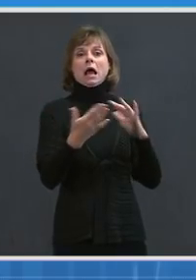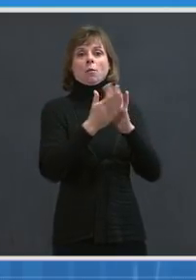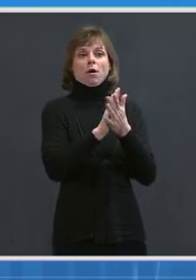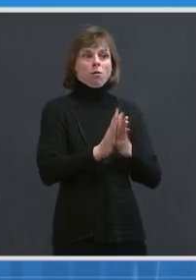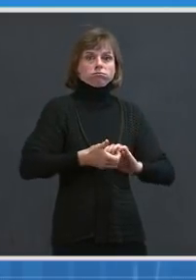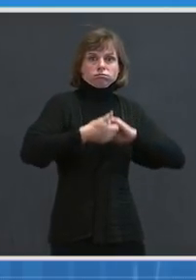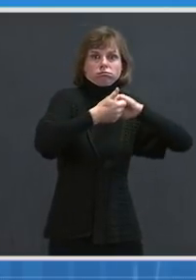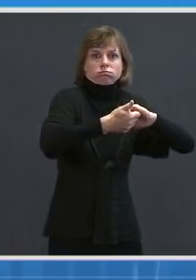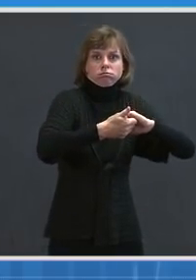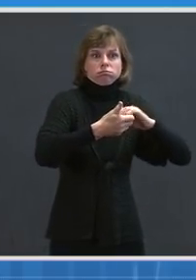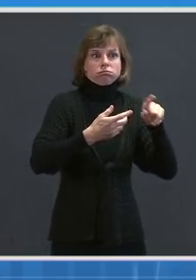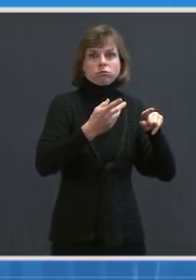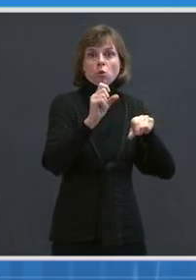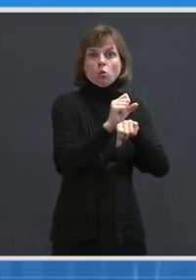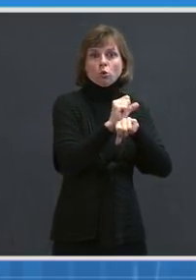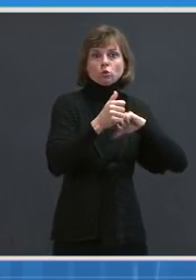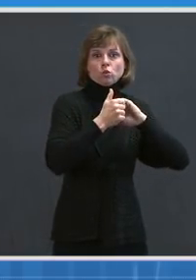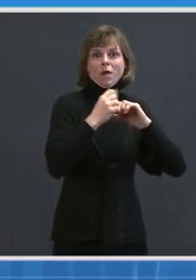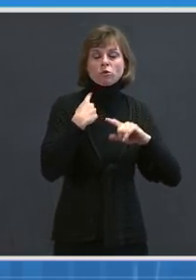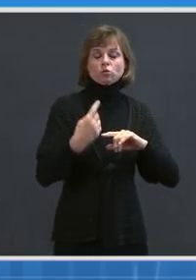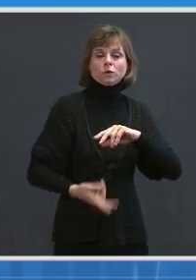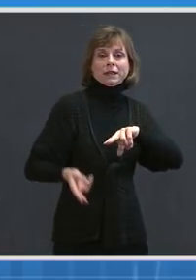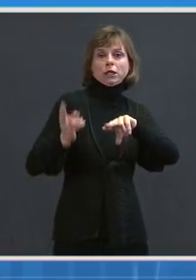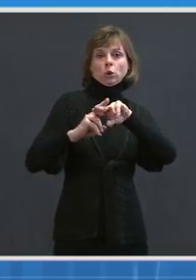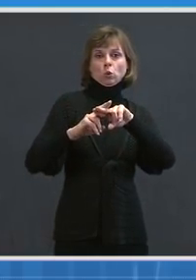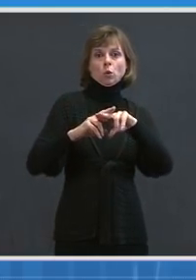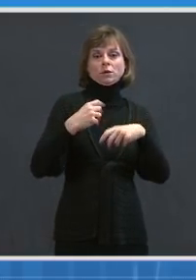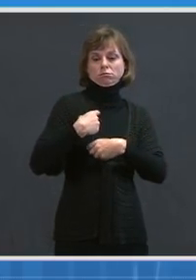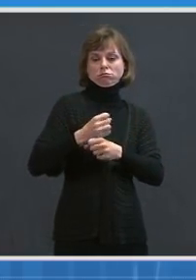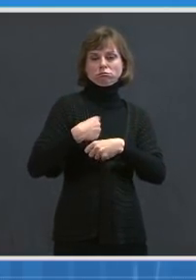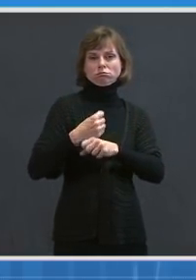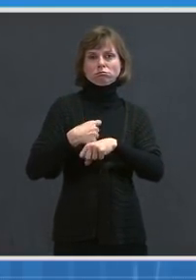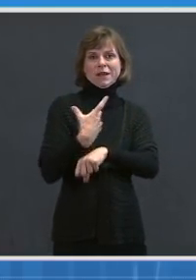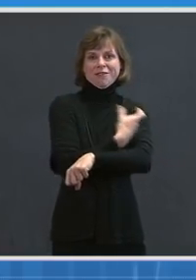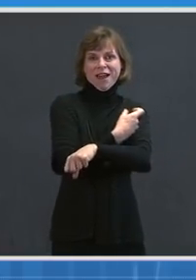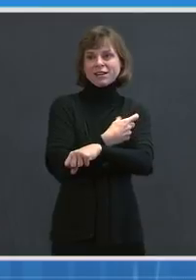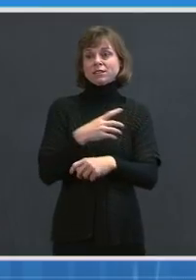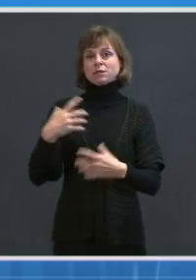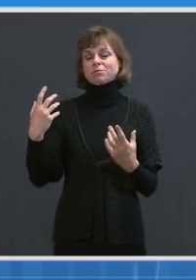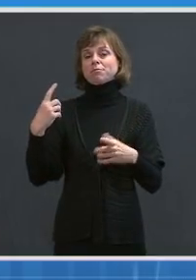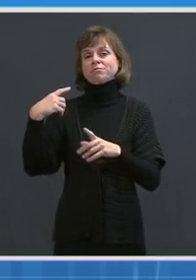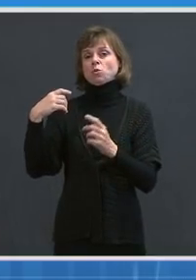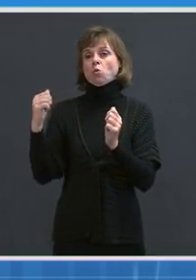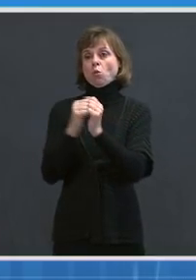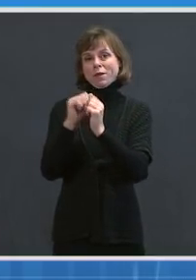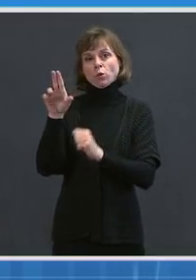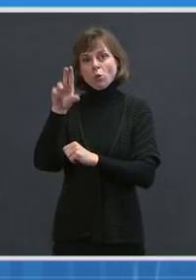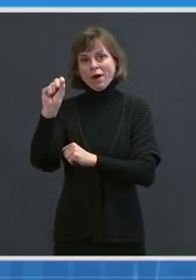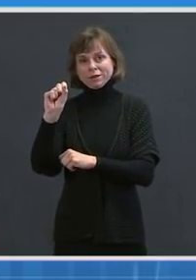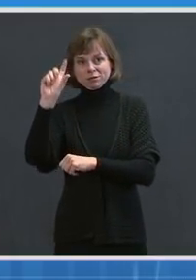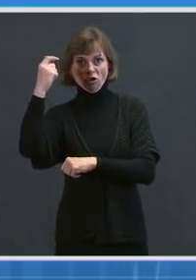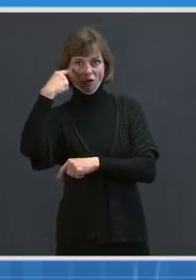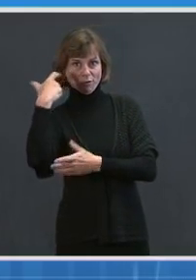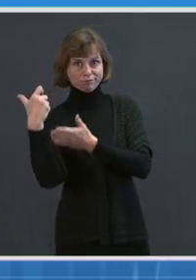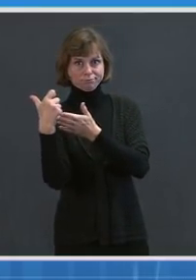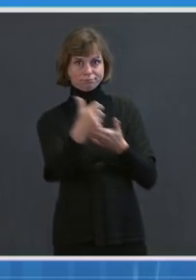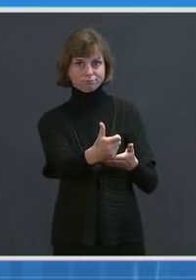to increase our vaccination capacity along with the U. S. government. We have increased vaccine supply to states, tribes,